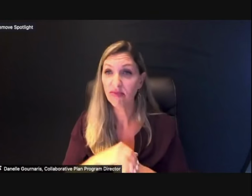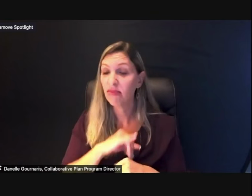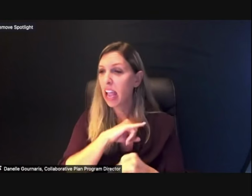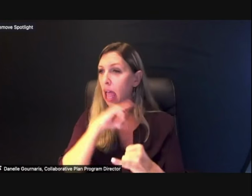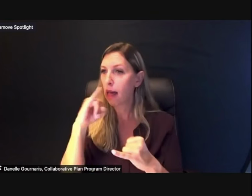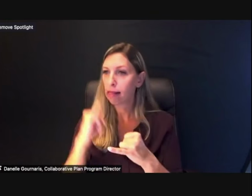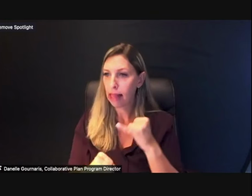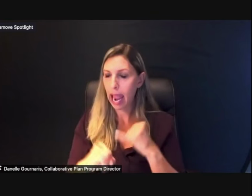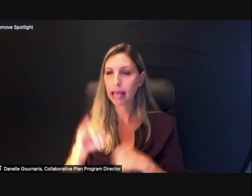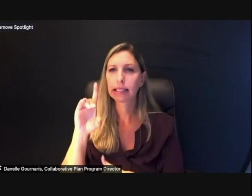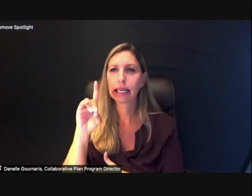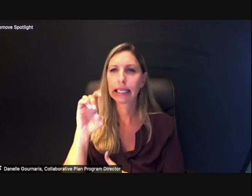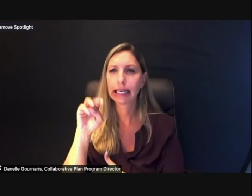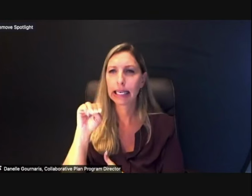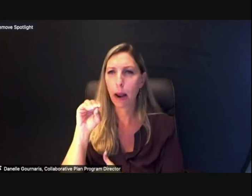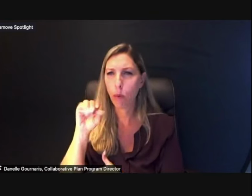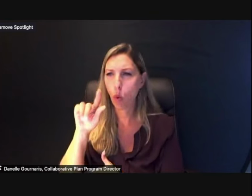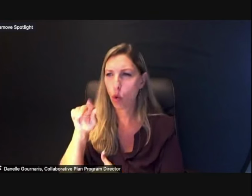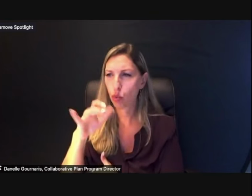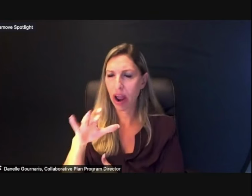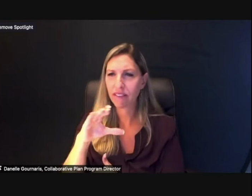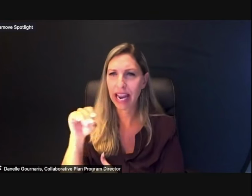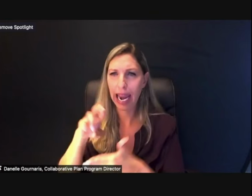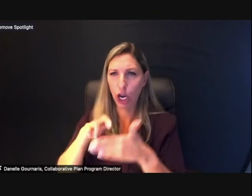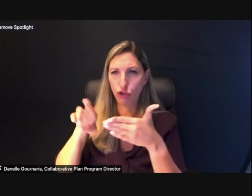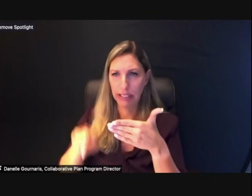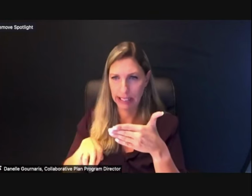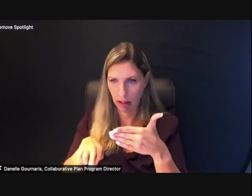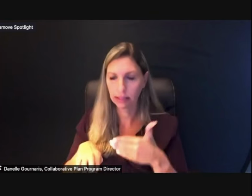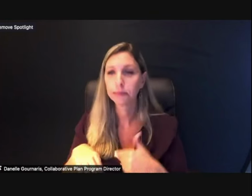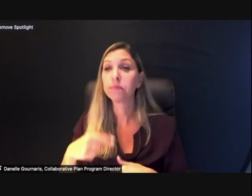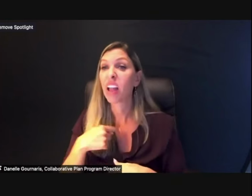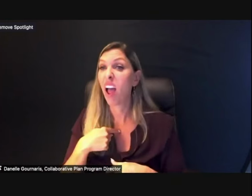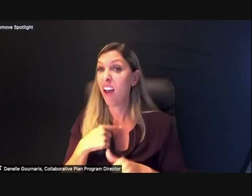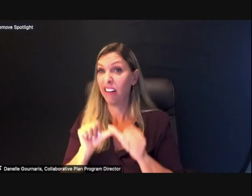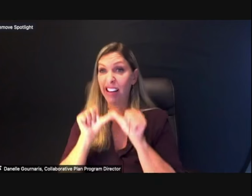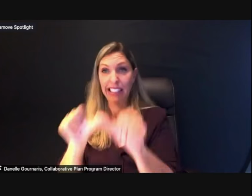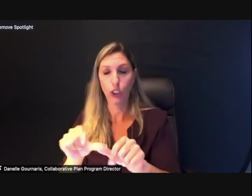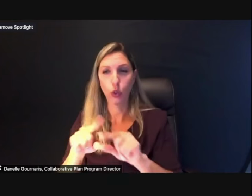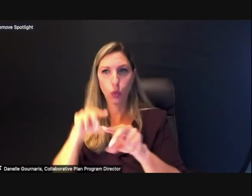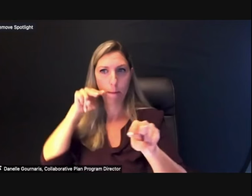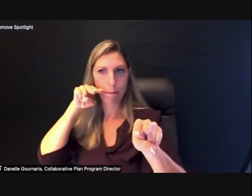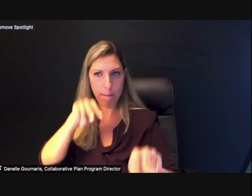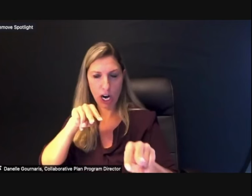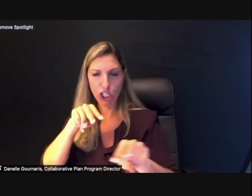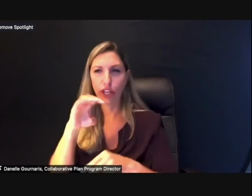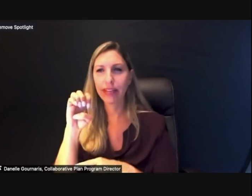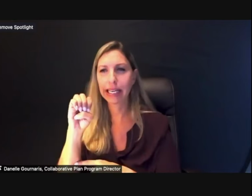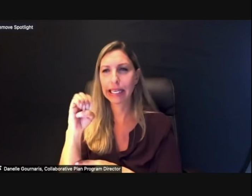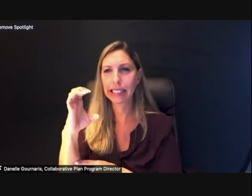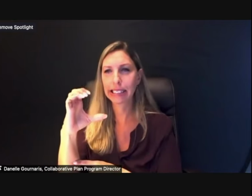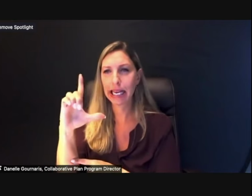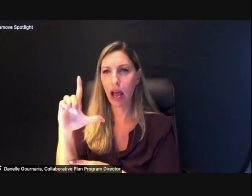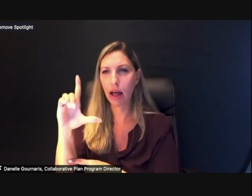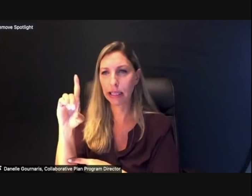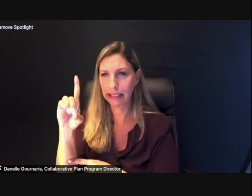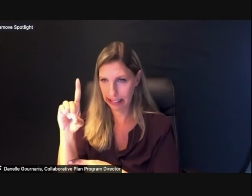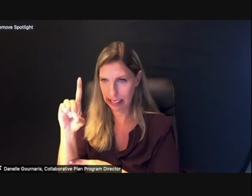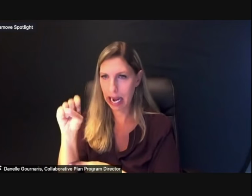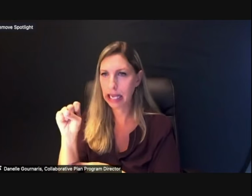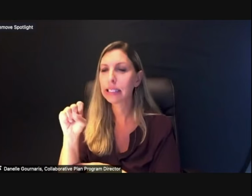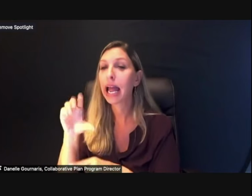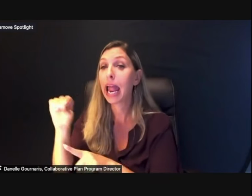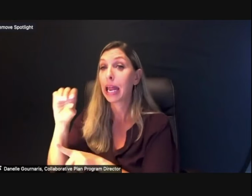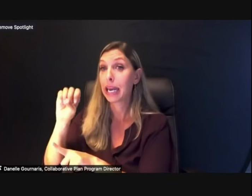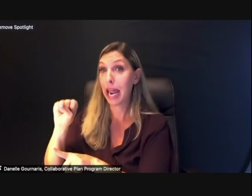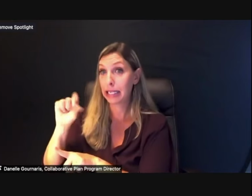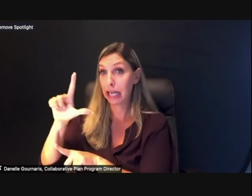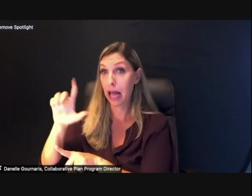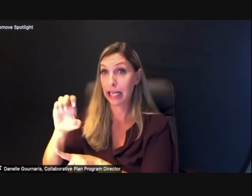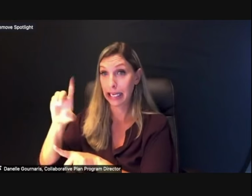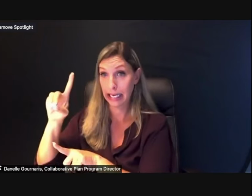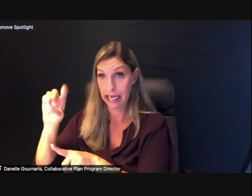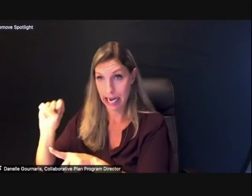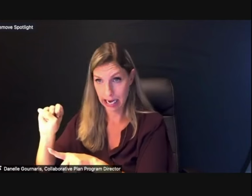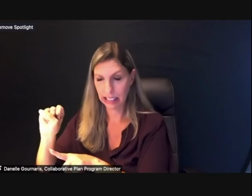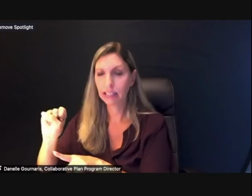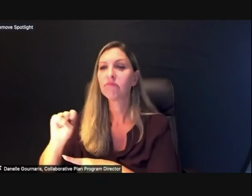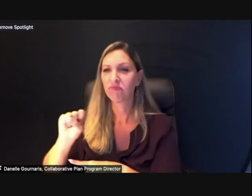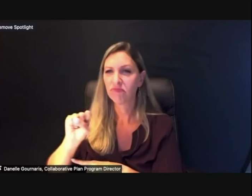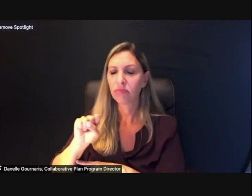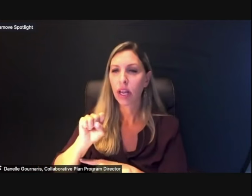Lastly, we are working on demographics and results. I continue to monitor the ECLD and